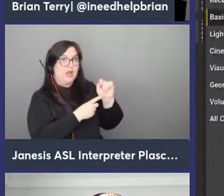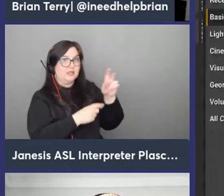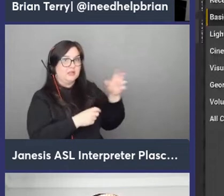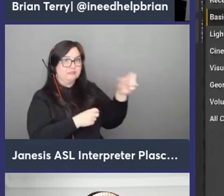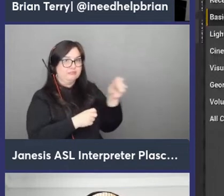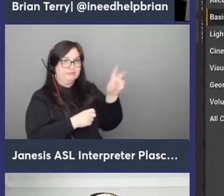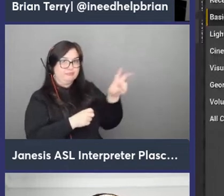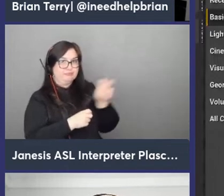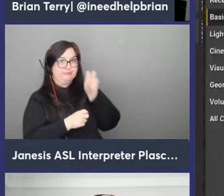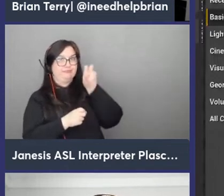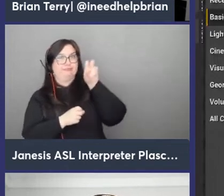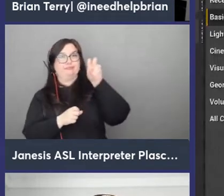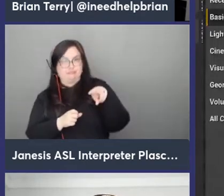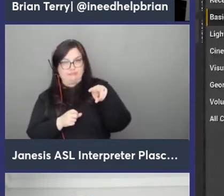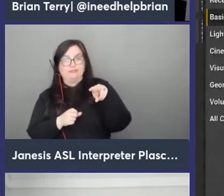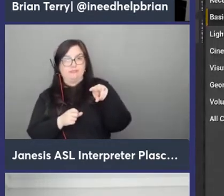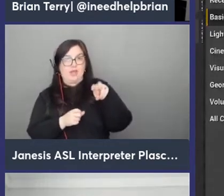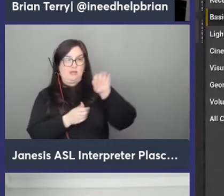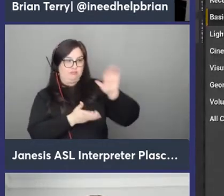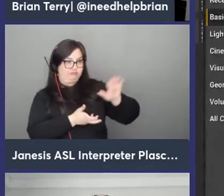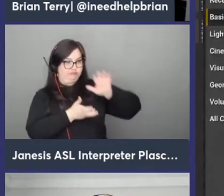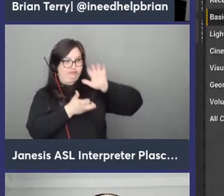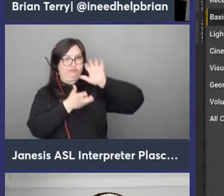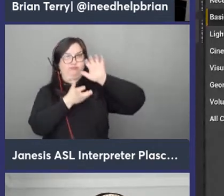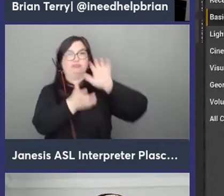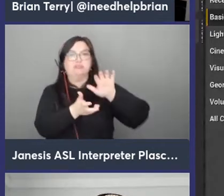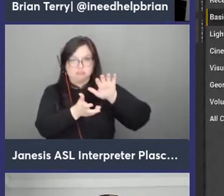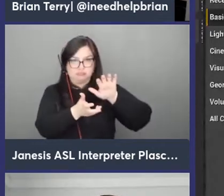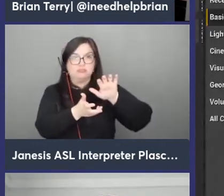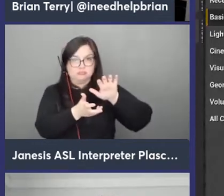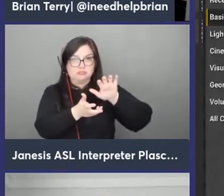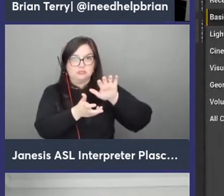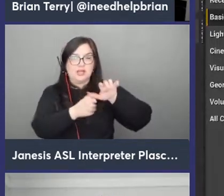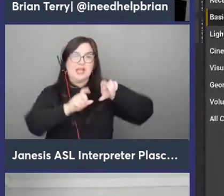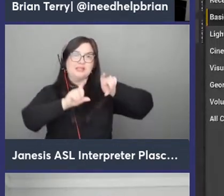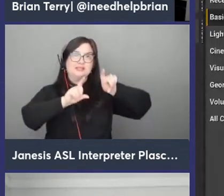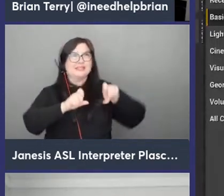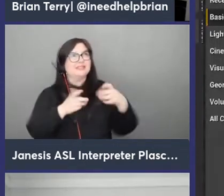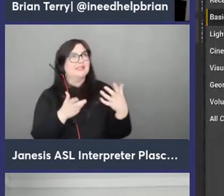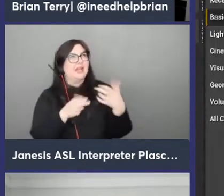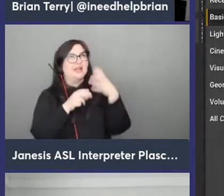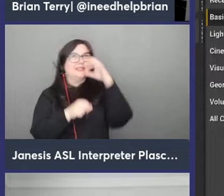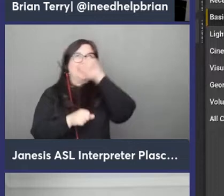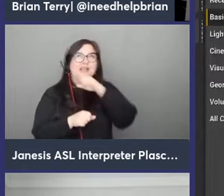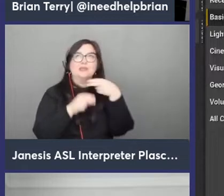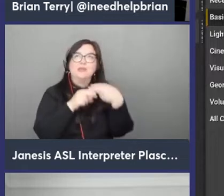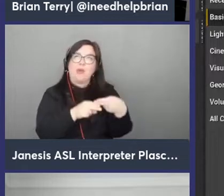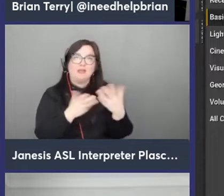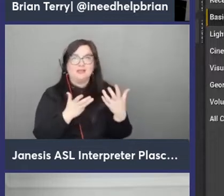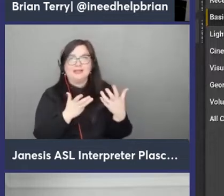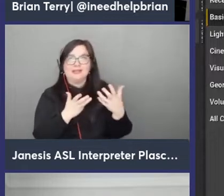this entire like essentially test, I guess, would it be like a considered like a test screen